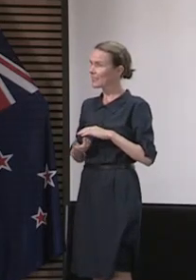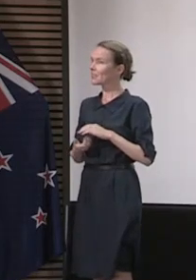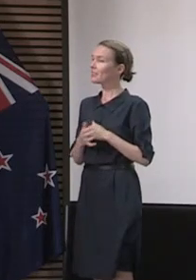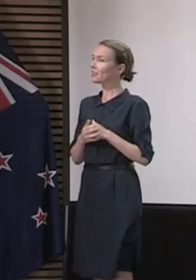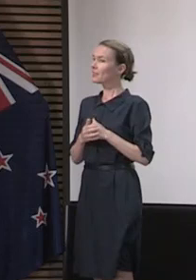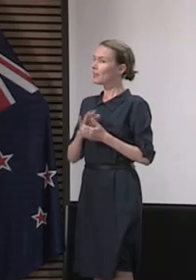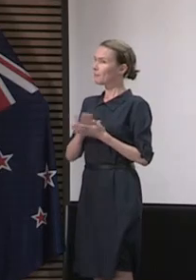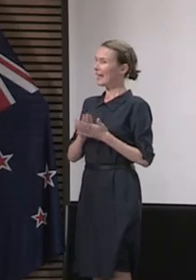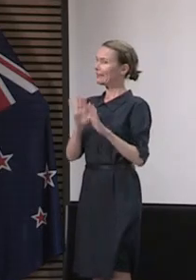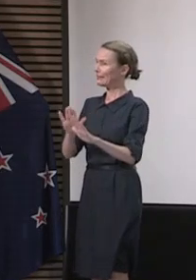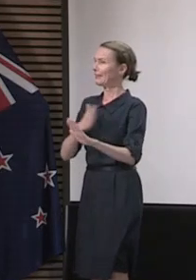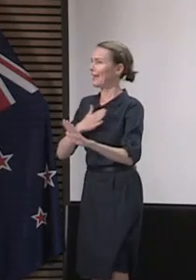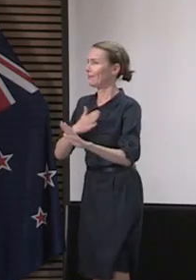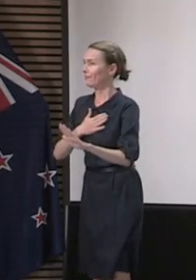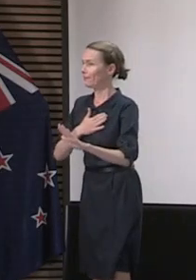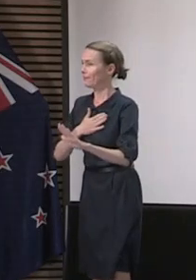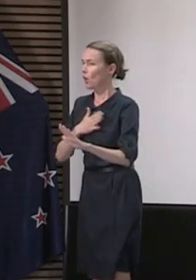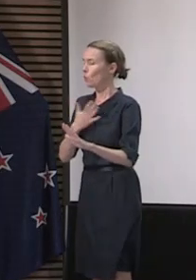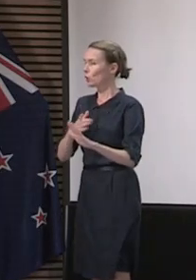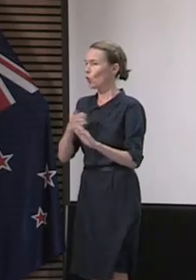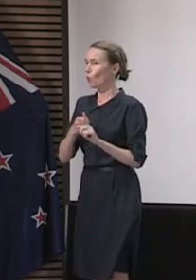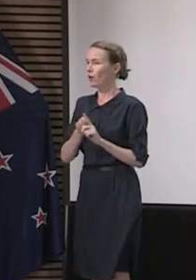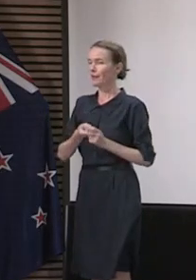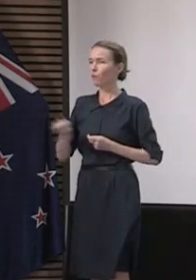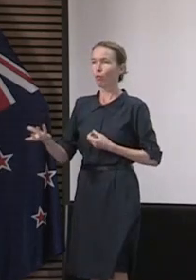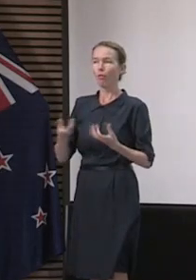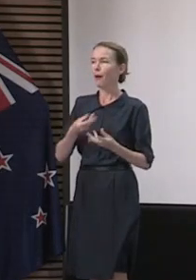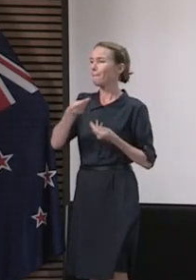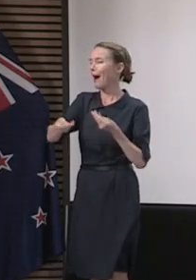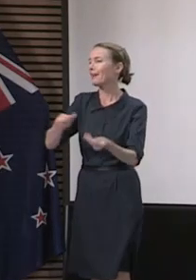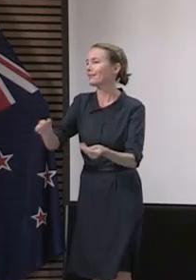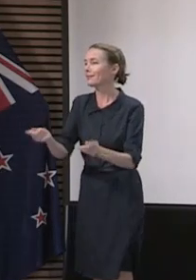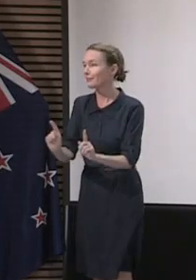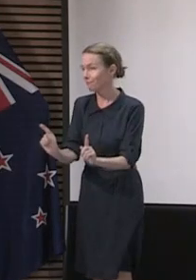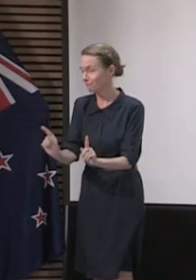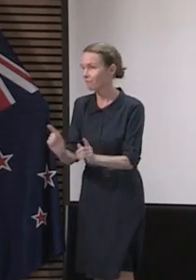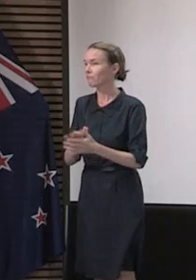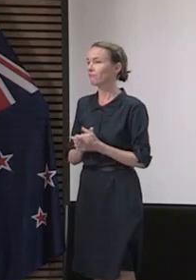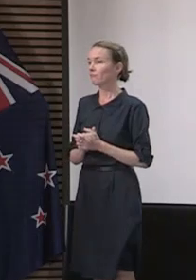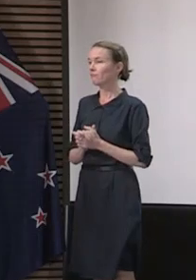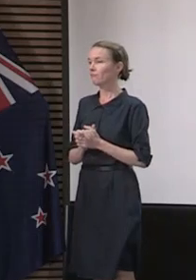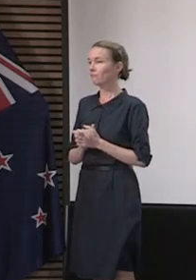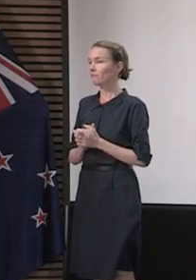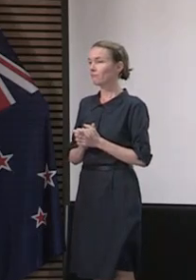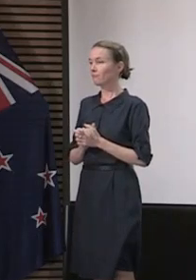if they did have COVID-19 and had been exposed, I should say if there is any history of